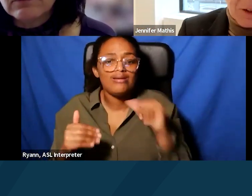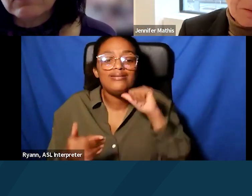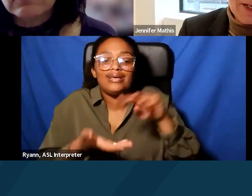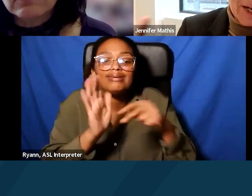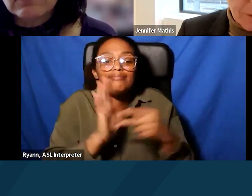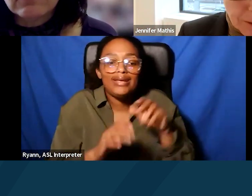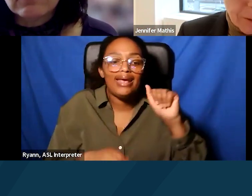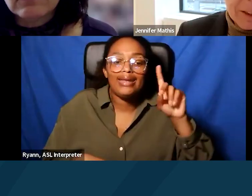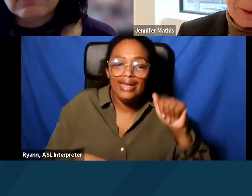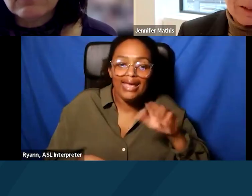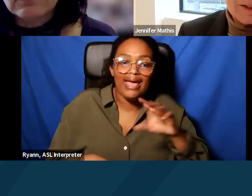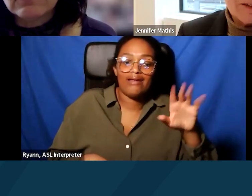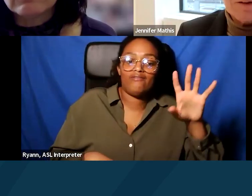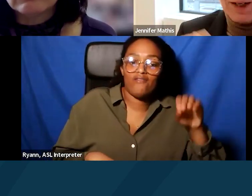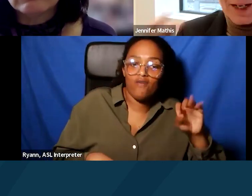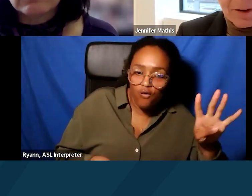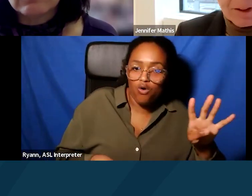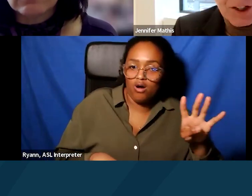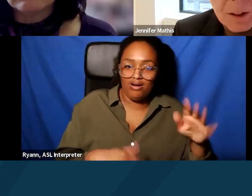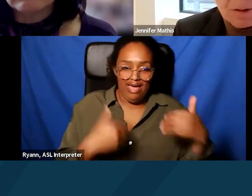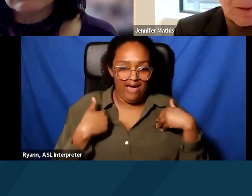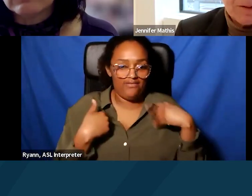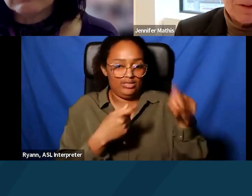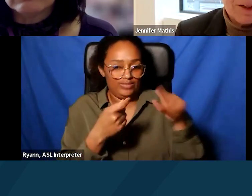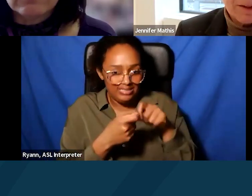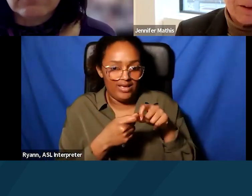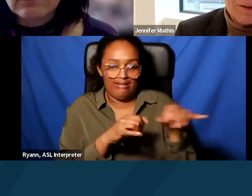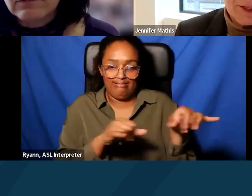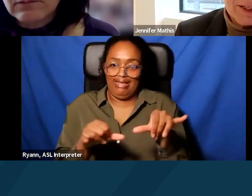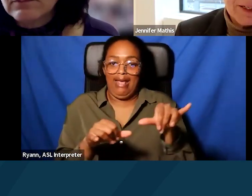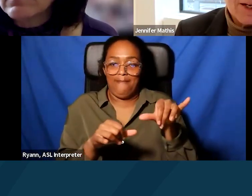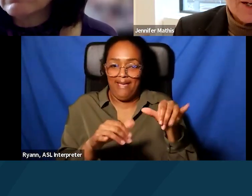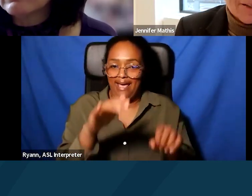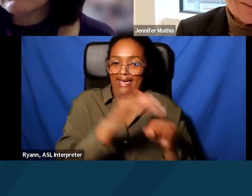that you may have to expand it, you may have to change the way you do things under Medicaid.